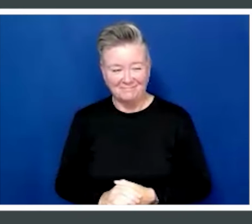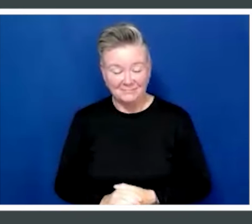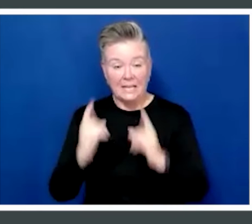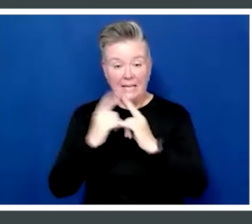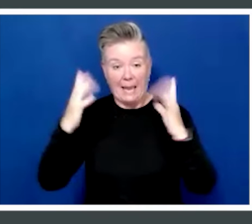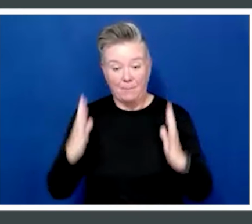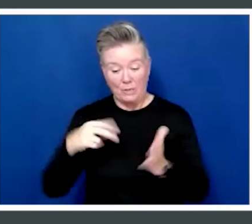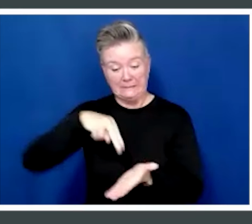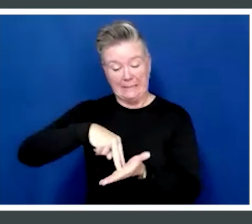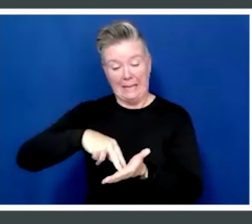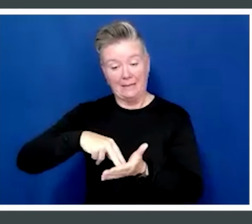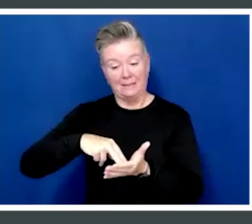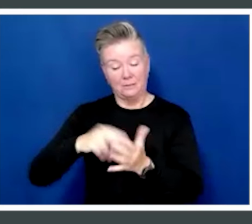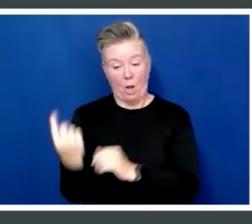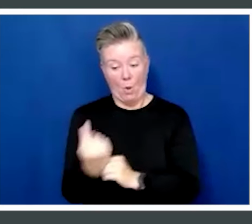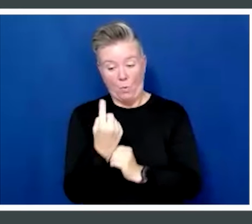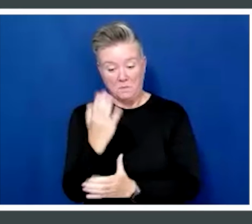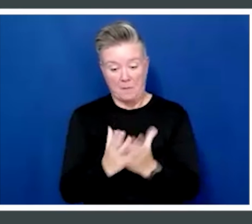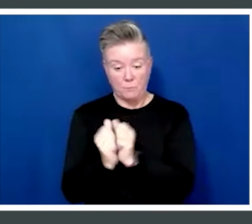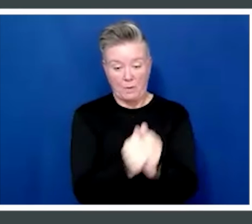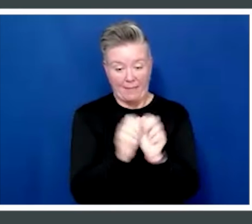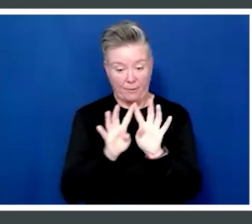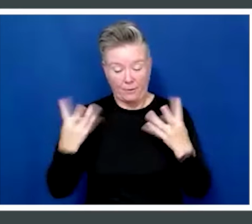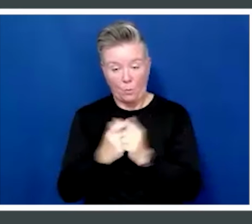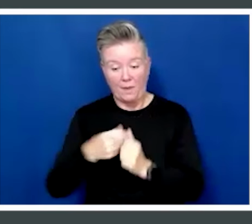NARRATOR >> Campers pose alone and together with props in front of a red background with gold stars and